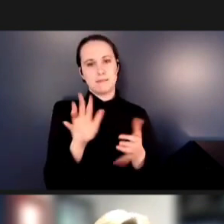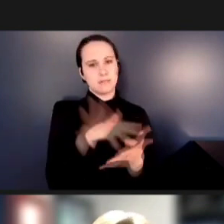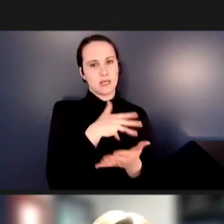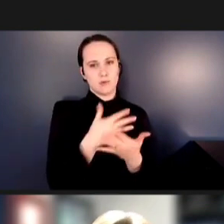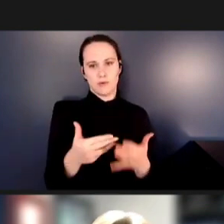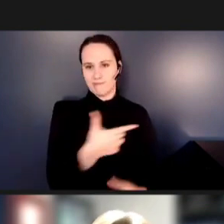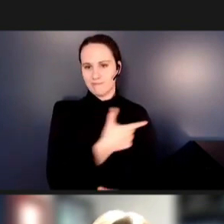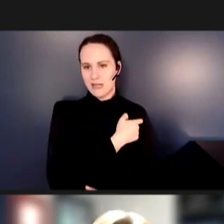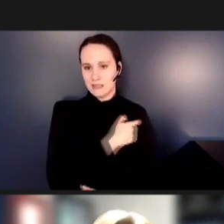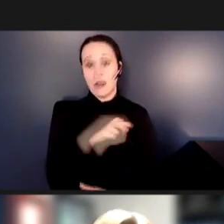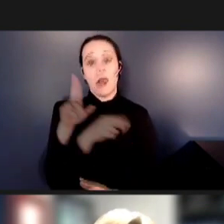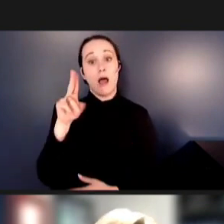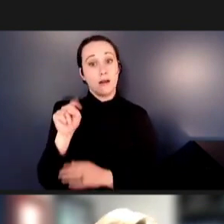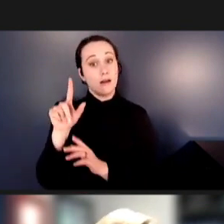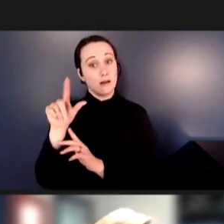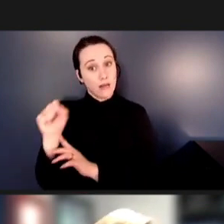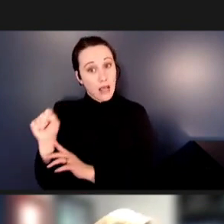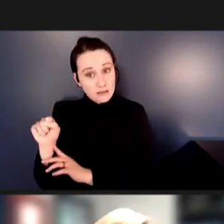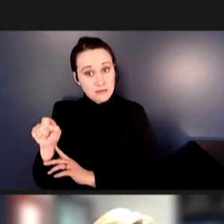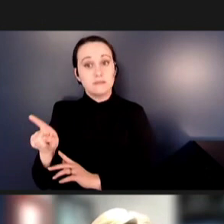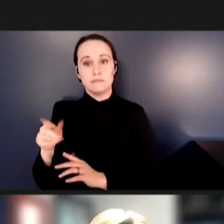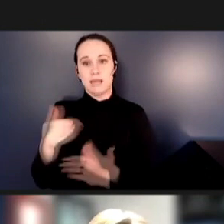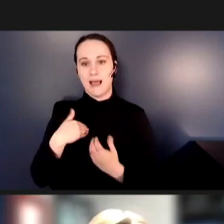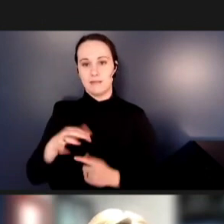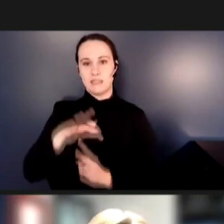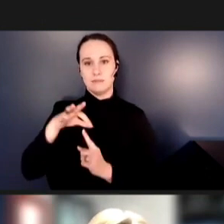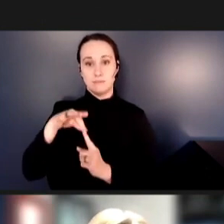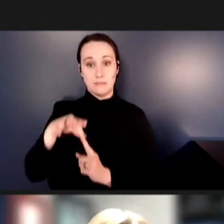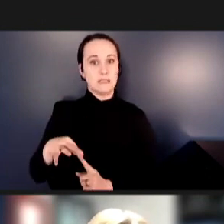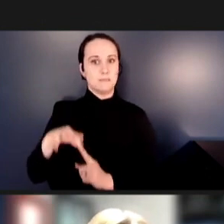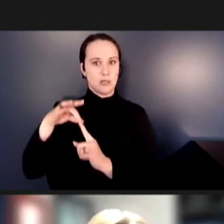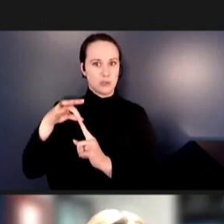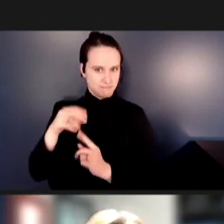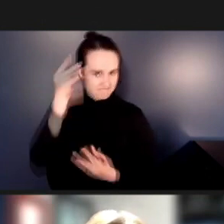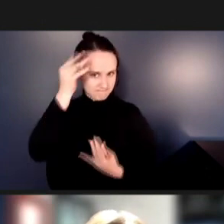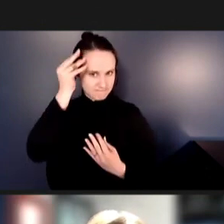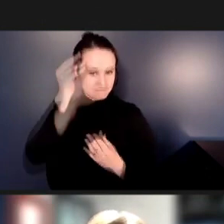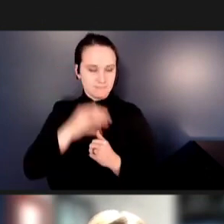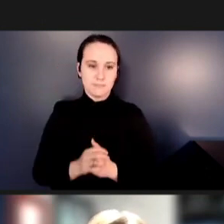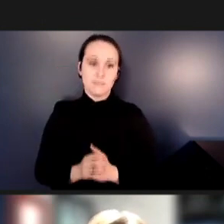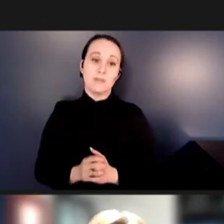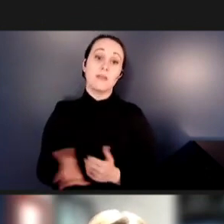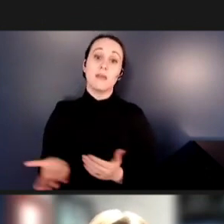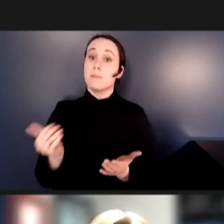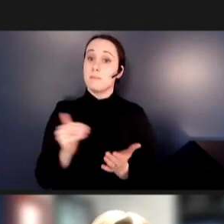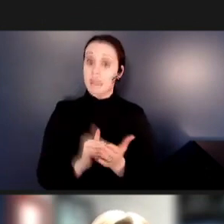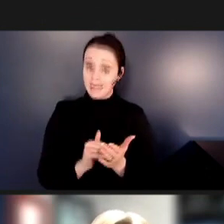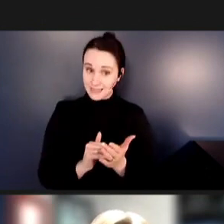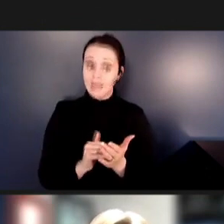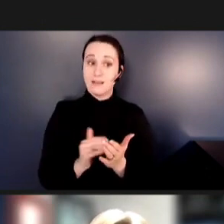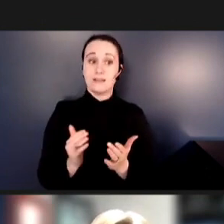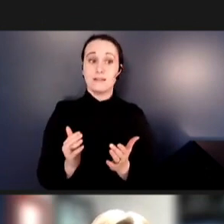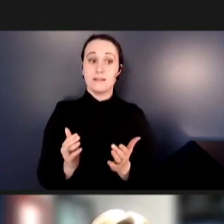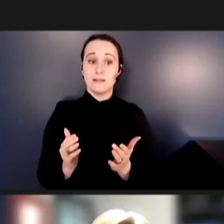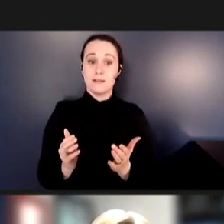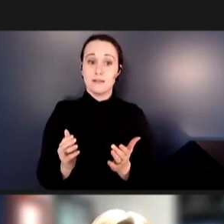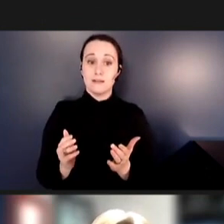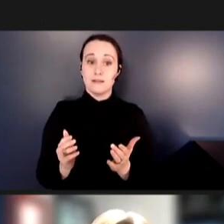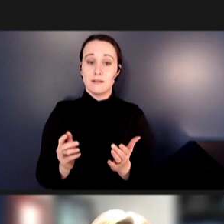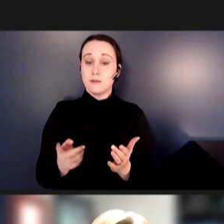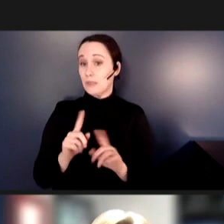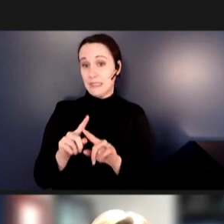contraindicated. But again, you know, preventive can be for children with physical disabilities,